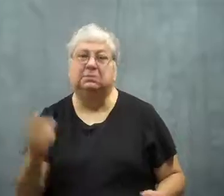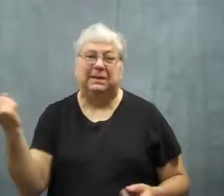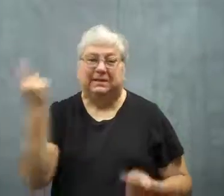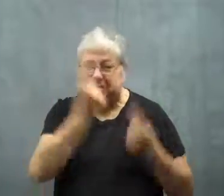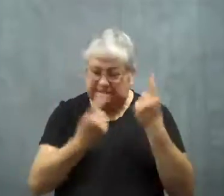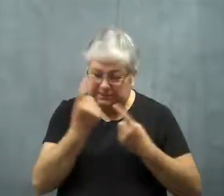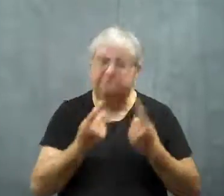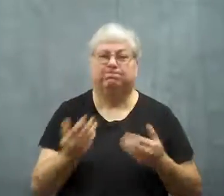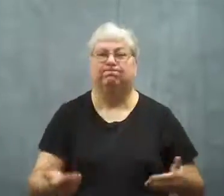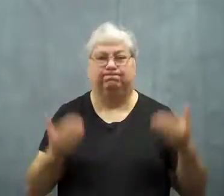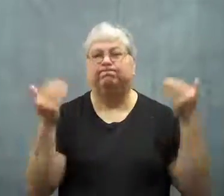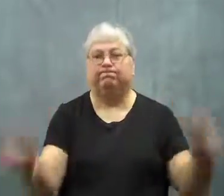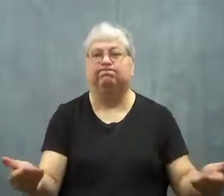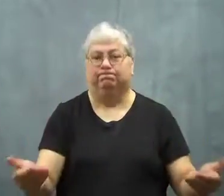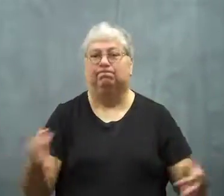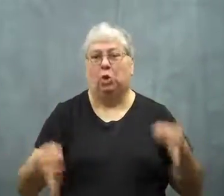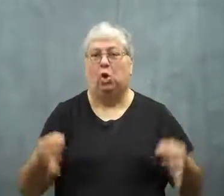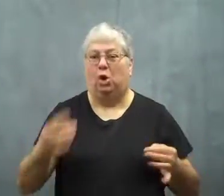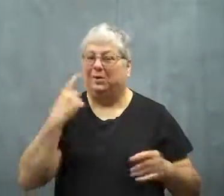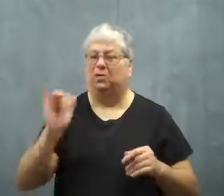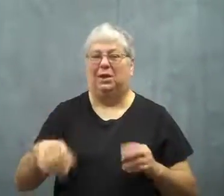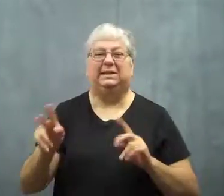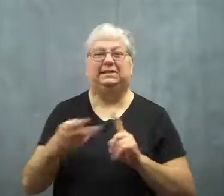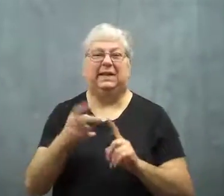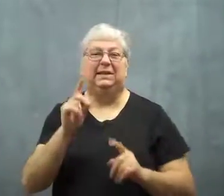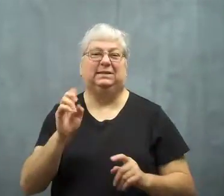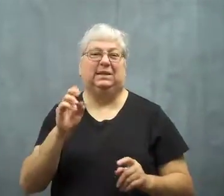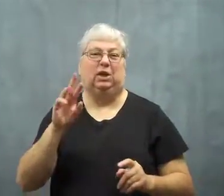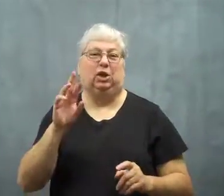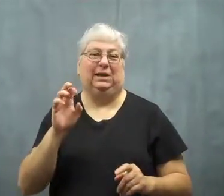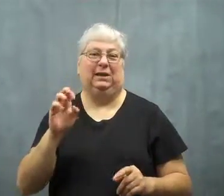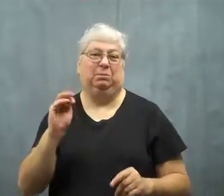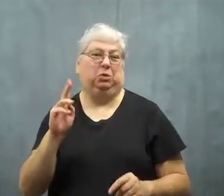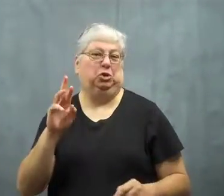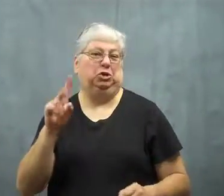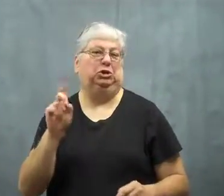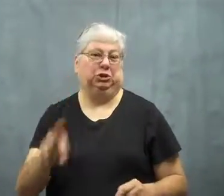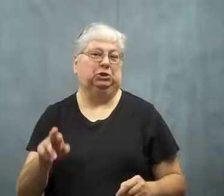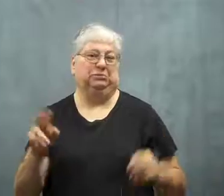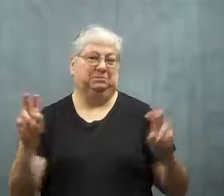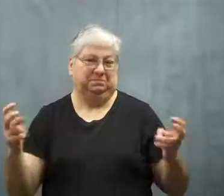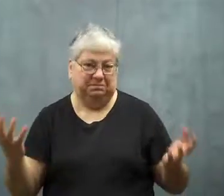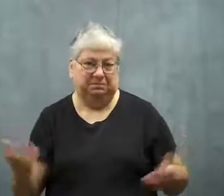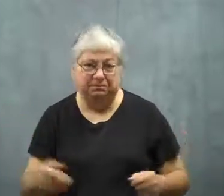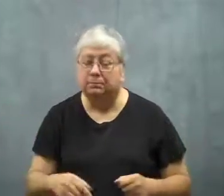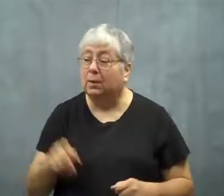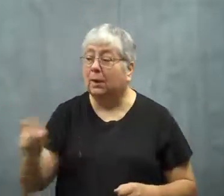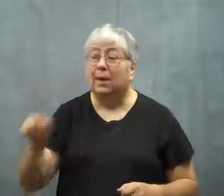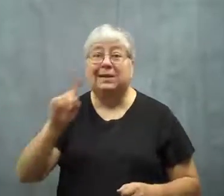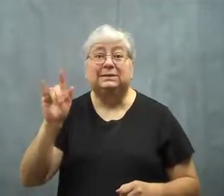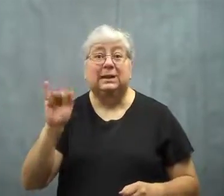After deliberating on it, she decided to go with 2nd degree murder charges.